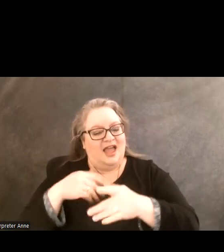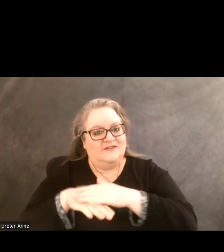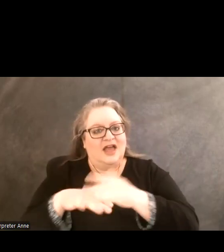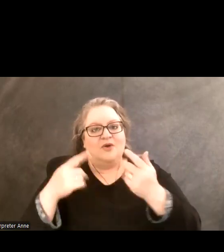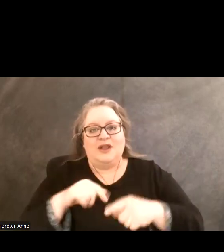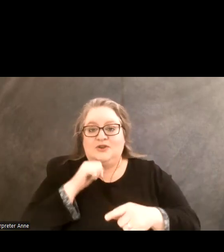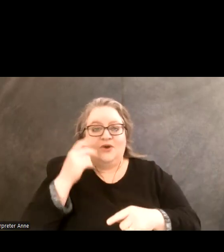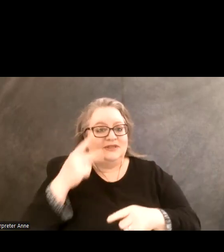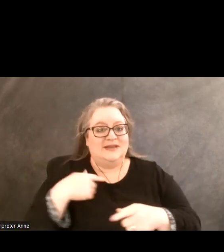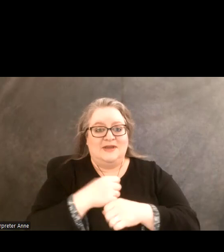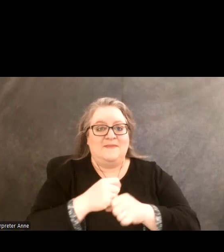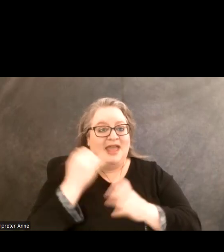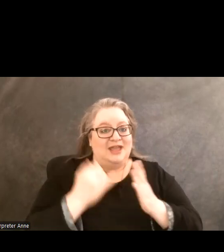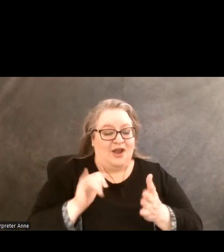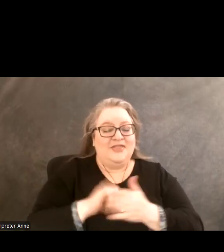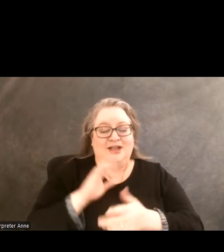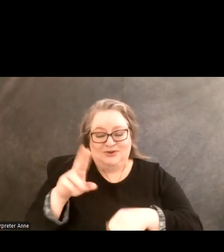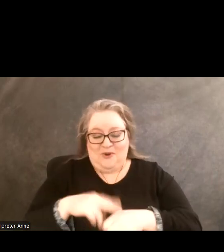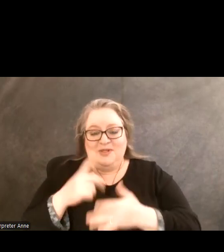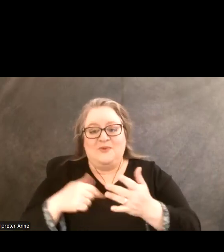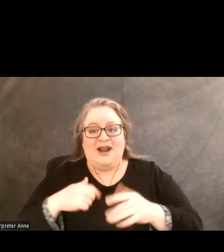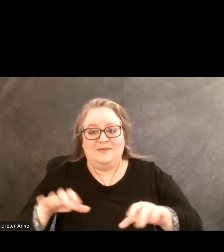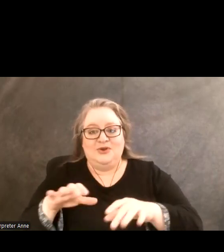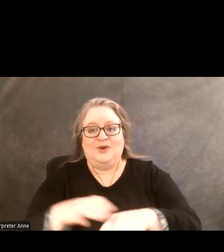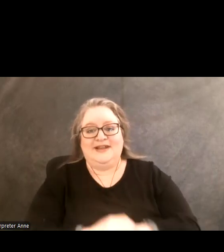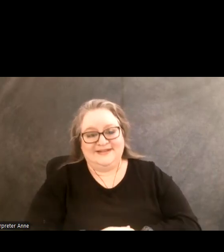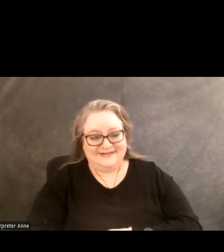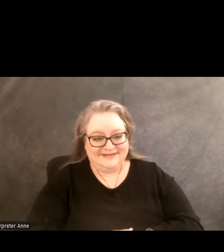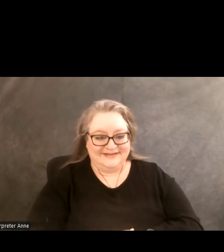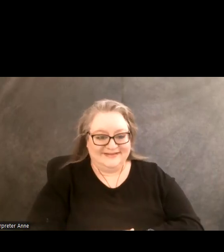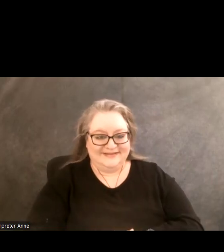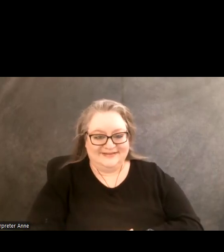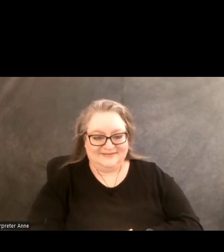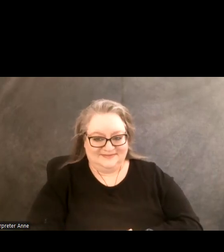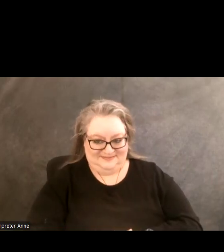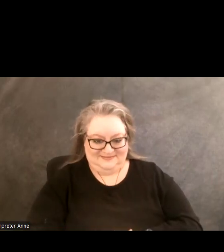making art, that's usually what I'm doing.